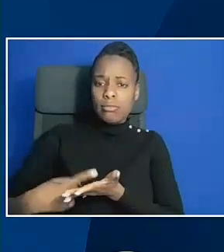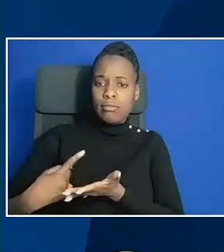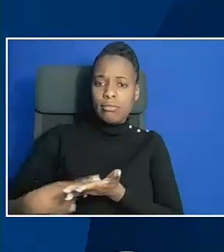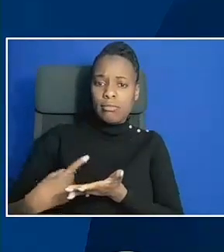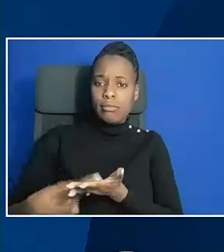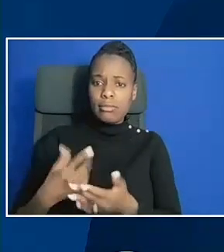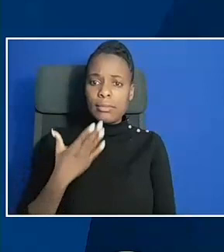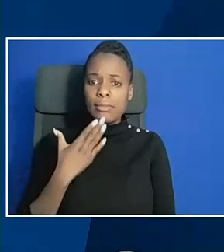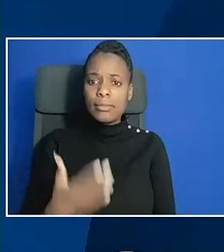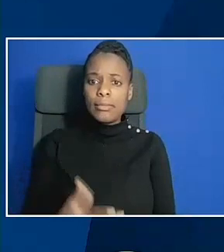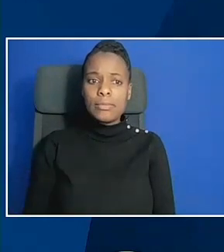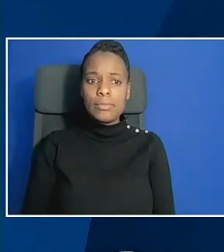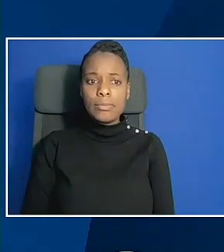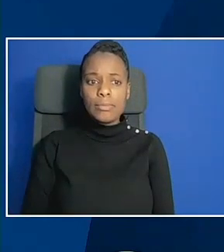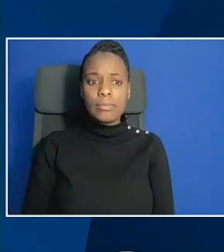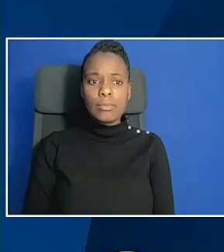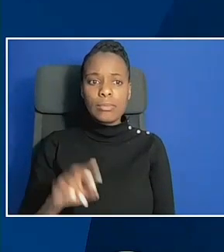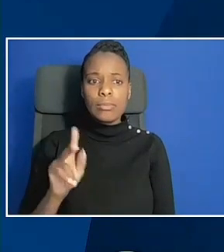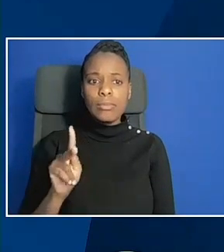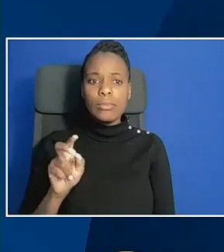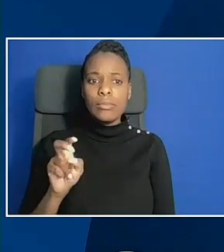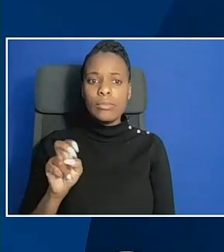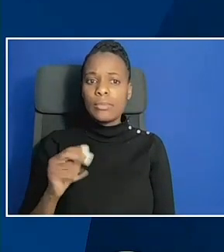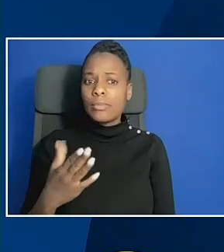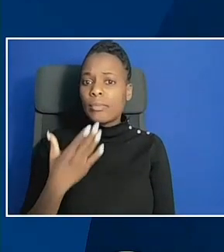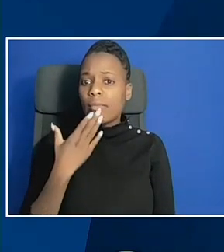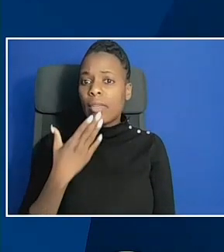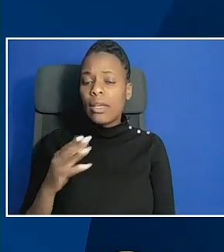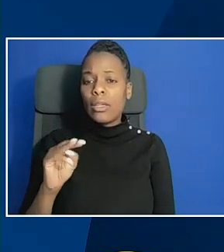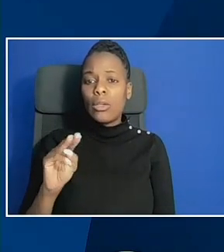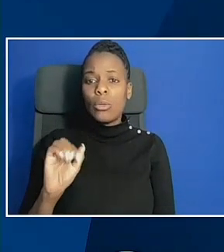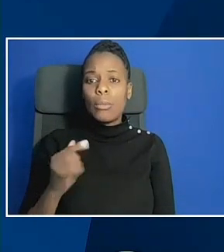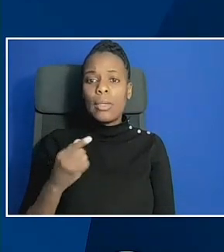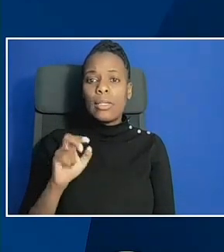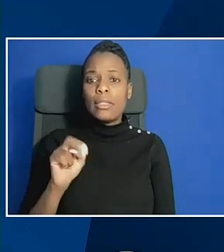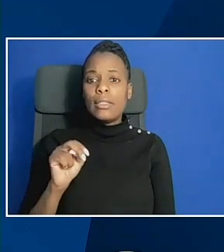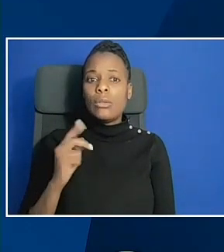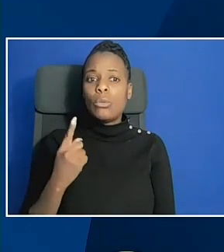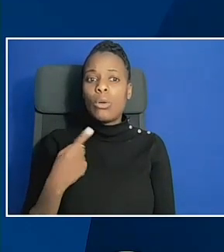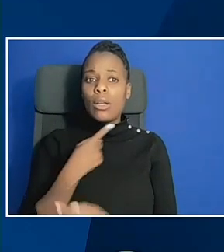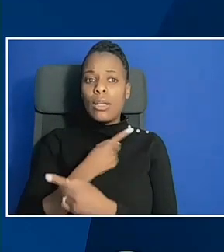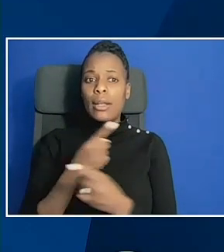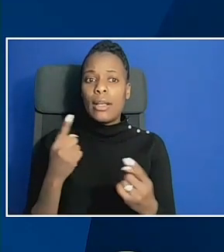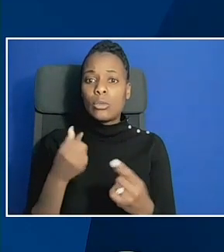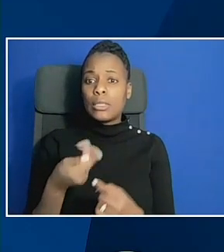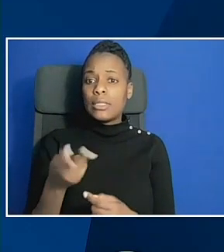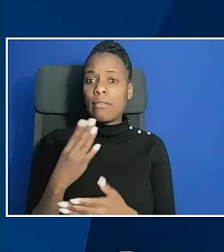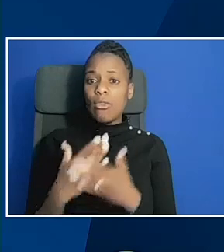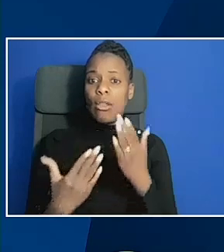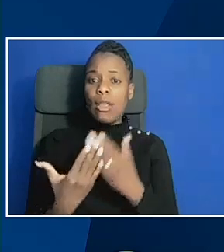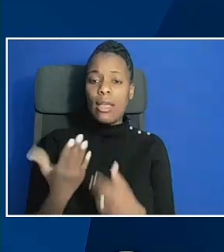Thank you, Magin. Real quick, just want to make a quick announcement. There are several hands up. I just wanted to let everyone know that